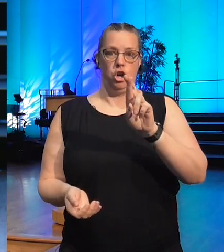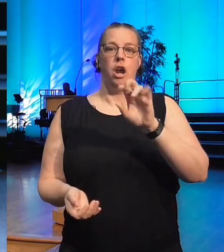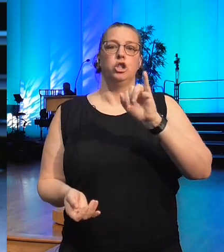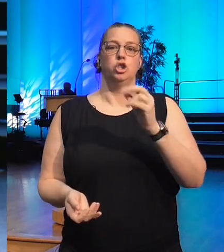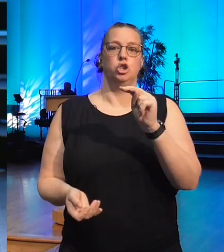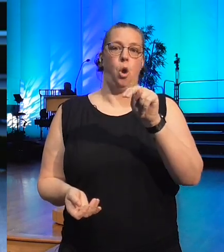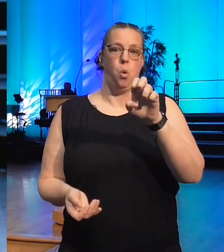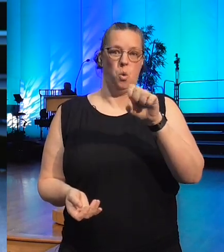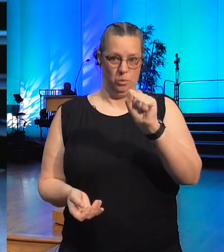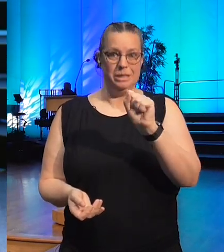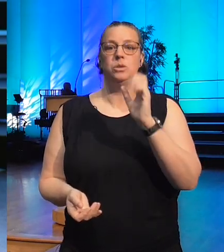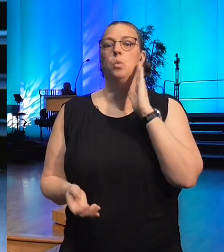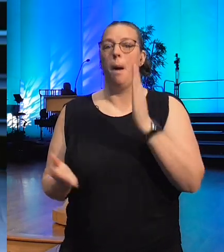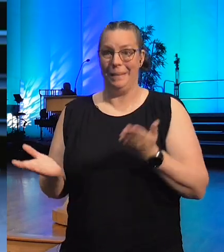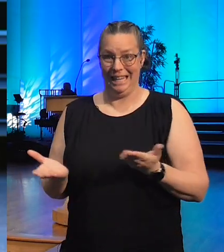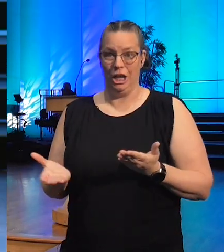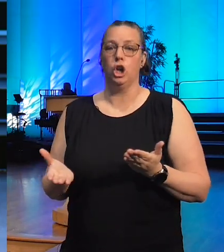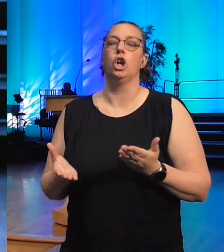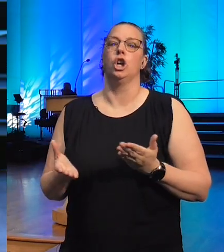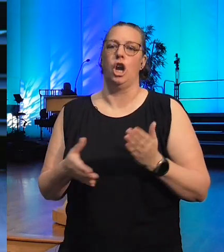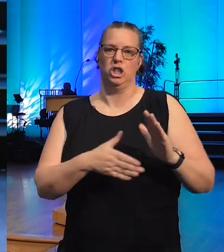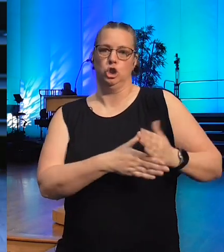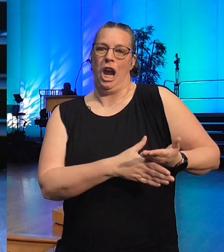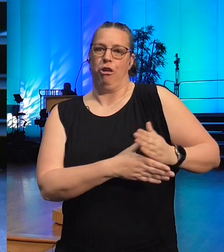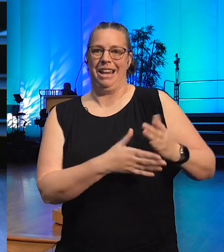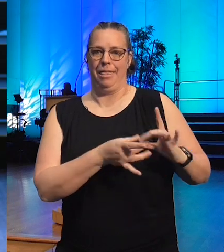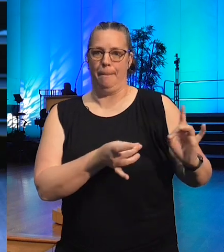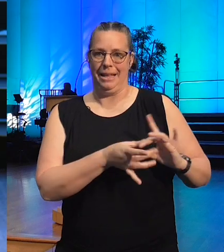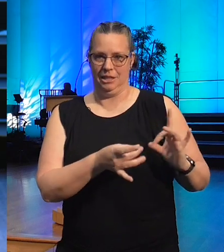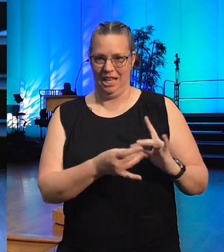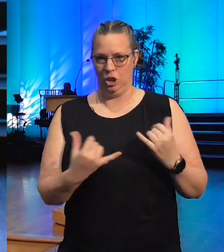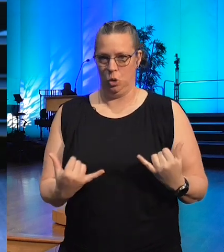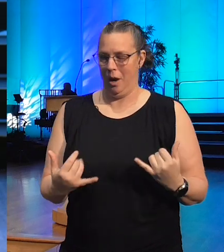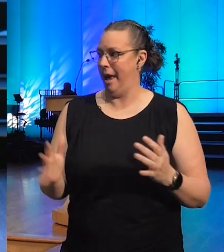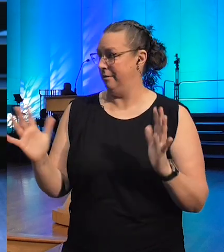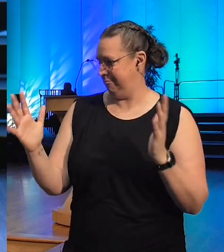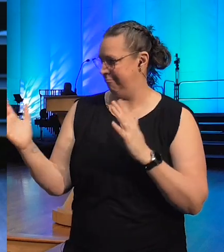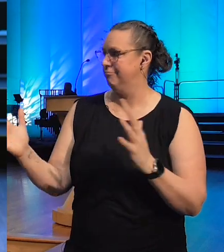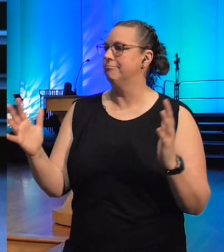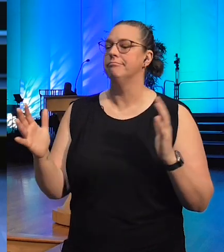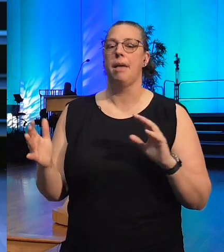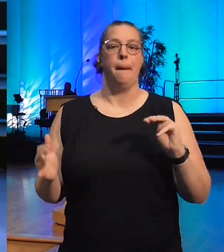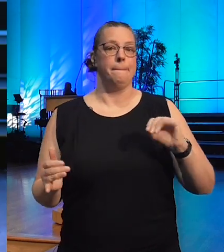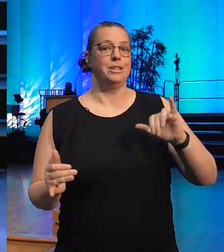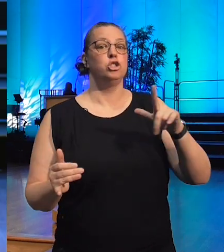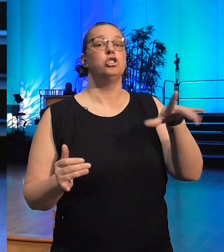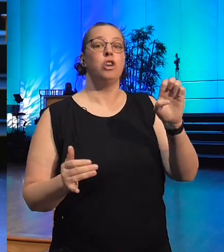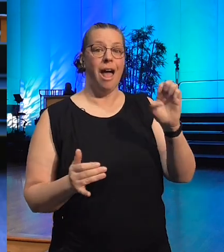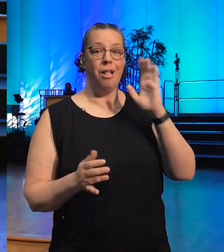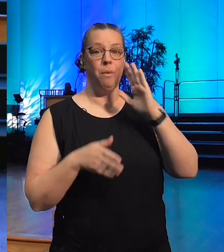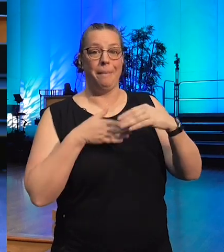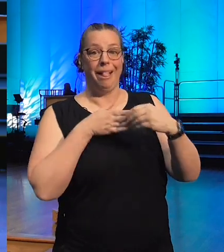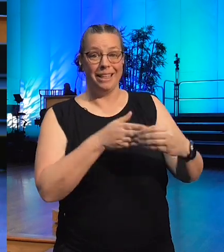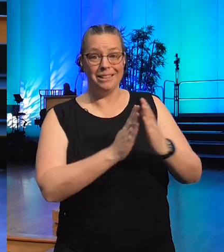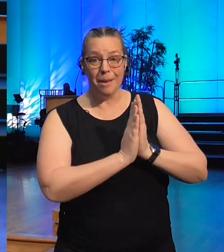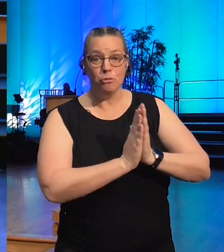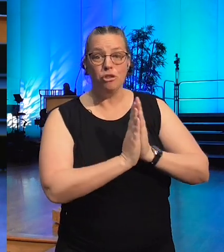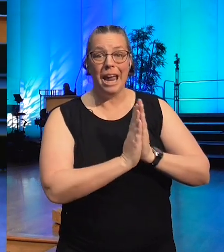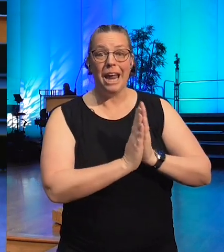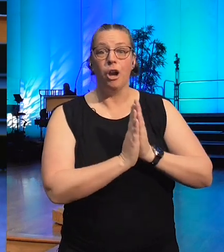hear it for him to be sharing the sermon with me today the message Dr Michelle Madrono is going to be leading us in our prayer shortly good morning